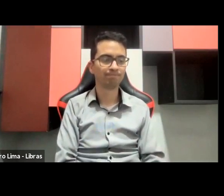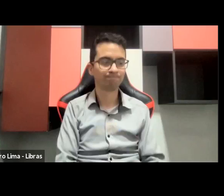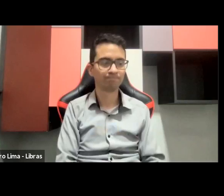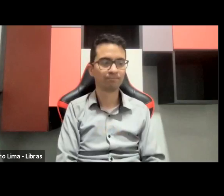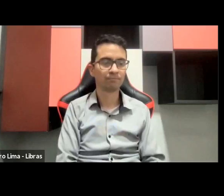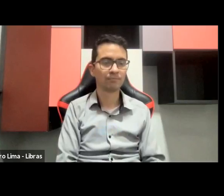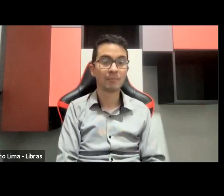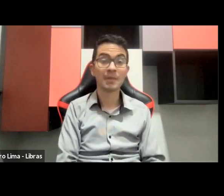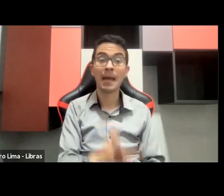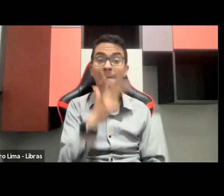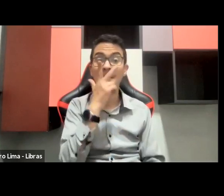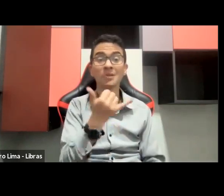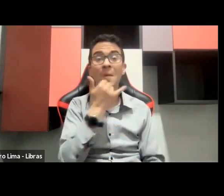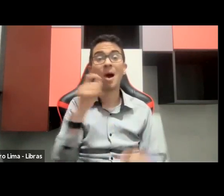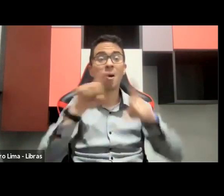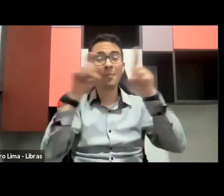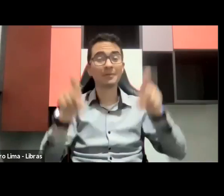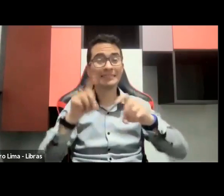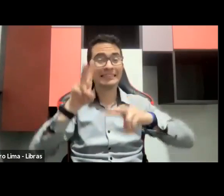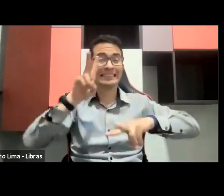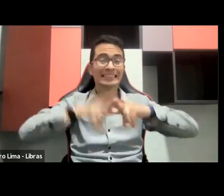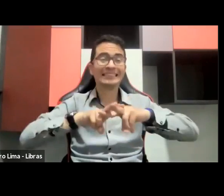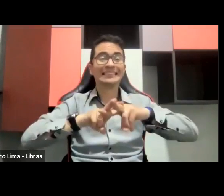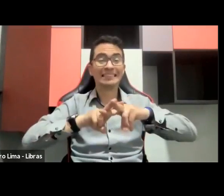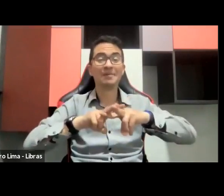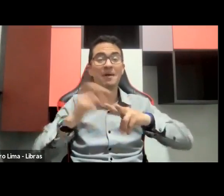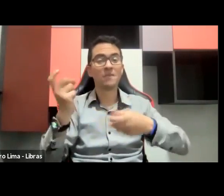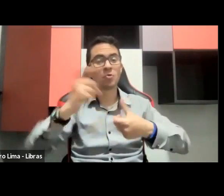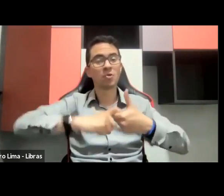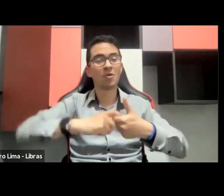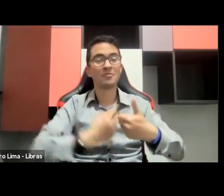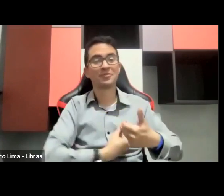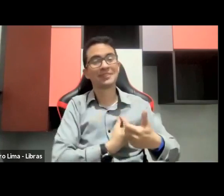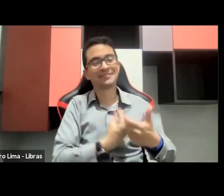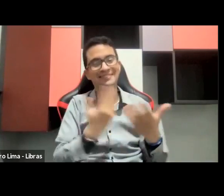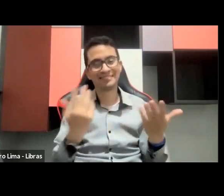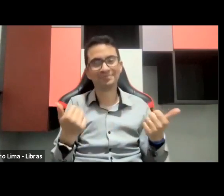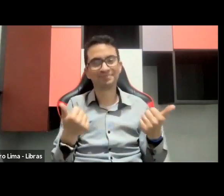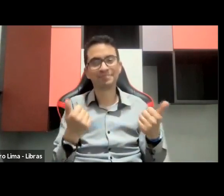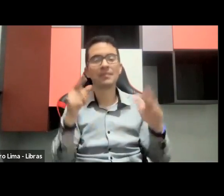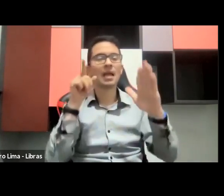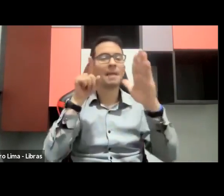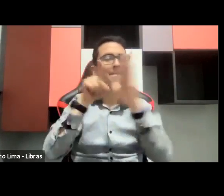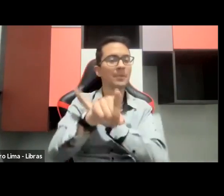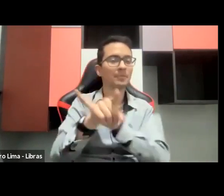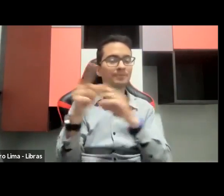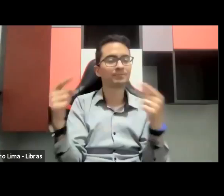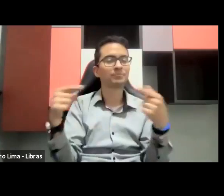not working. But anyway, it is so. So, I have a question can I have a question concerning Collab. creative